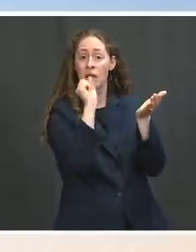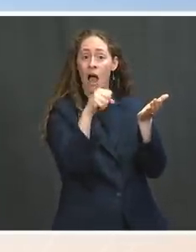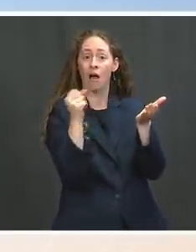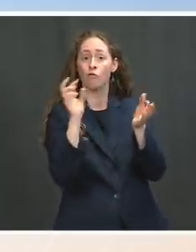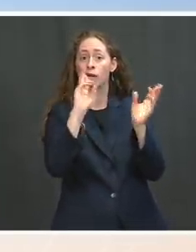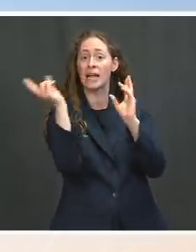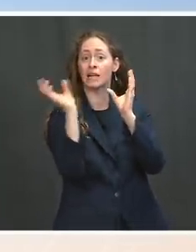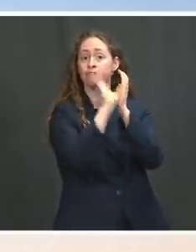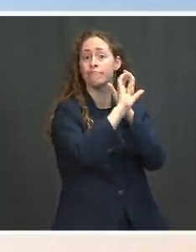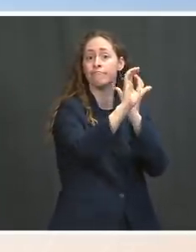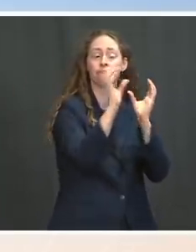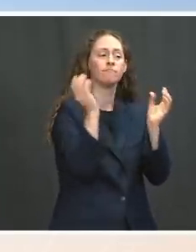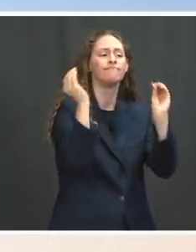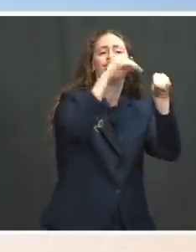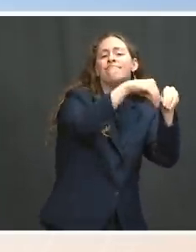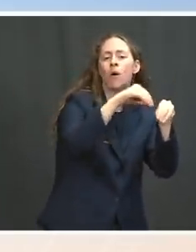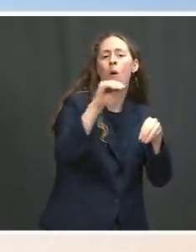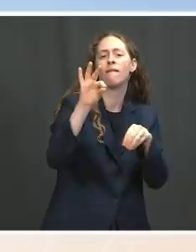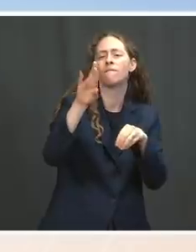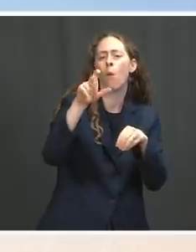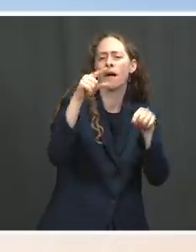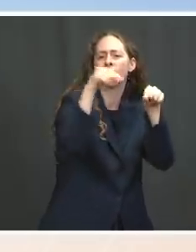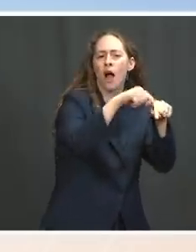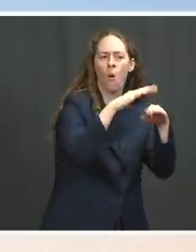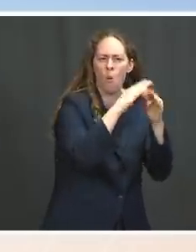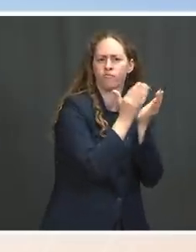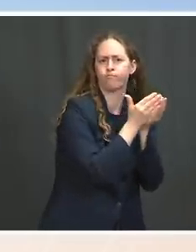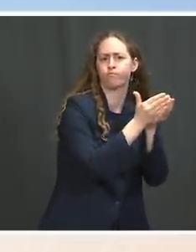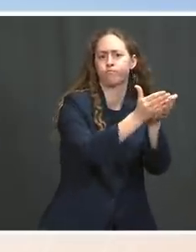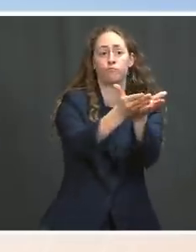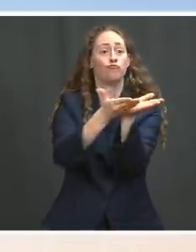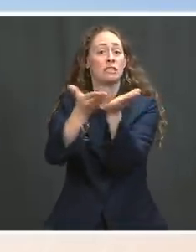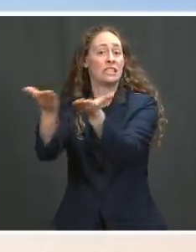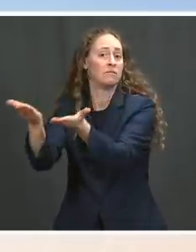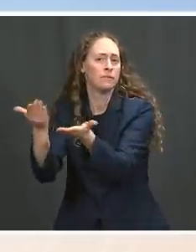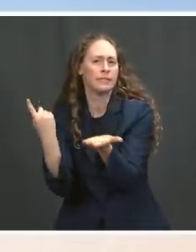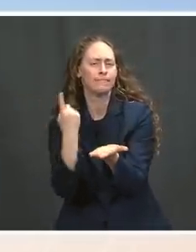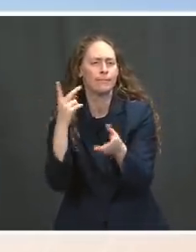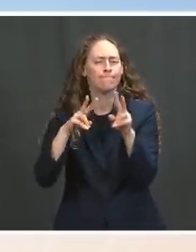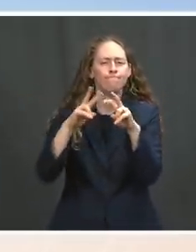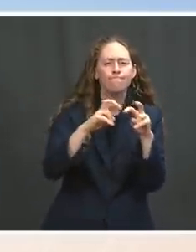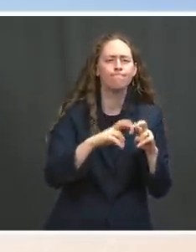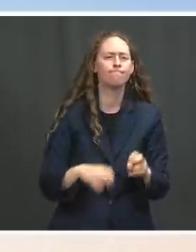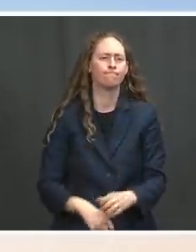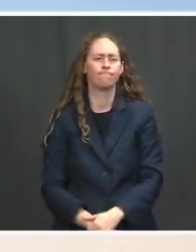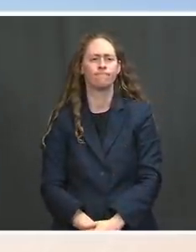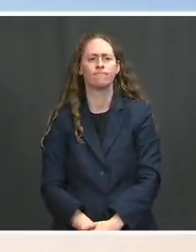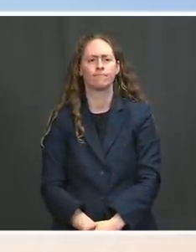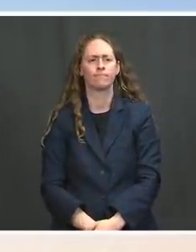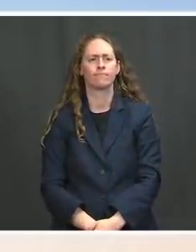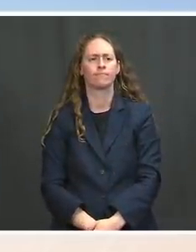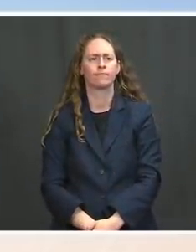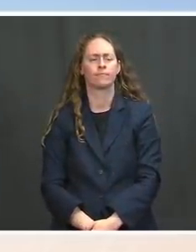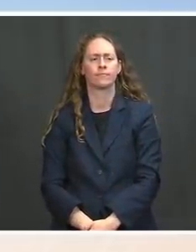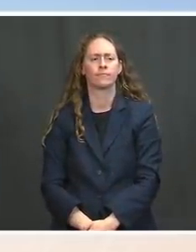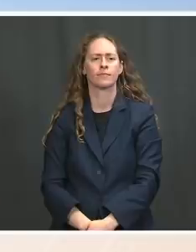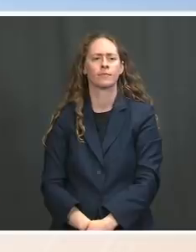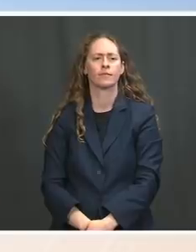for a temporary waiver of the Jones Act from companies that demonstrate that there's not sufficient capacity on Jones-Act-qualified vessels